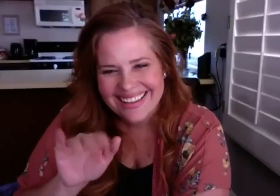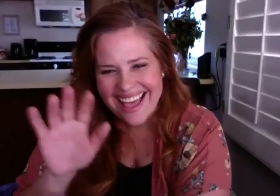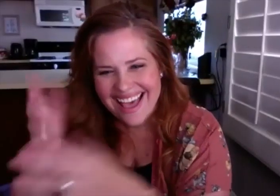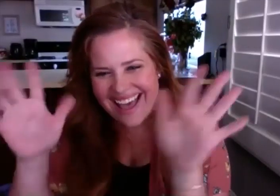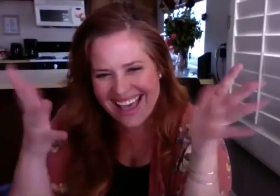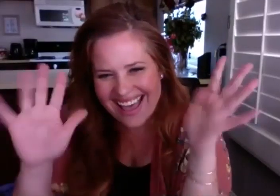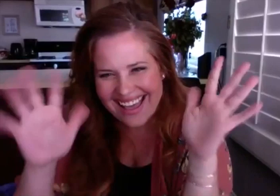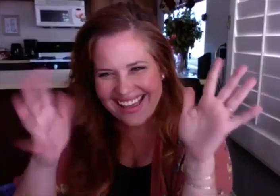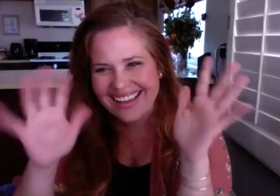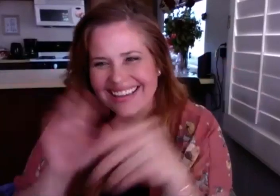Yay.